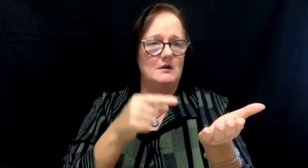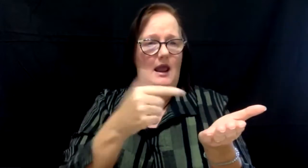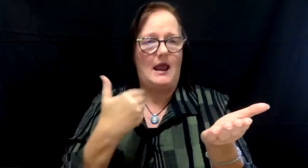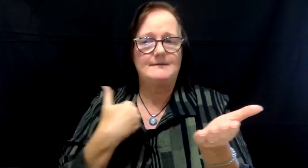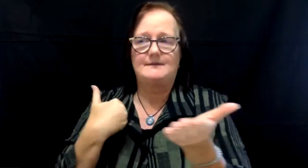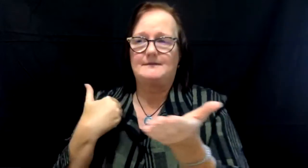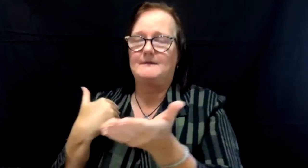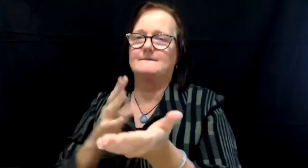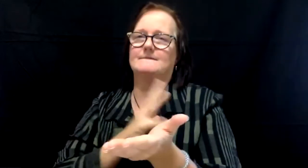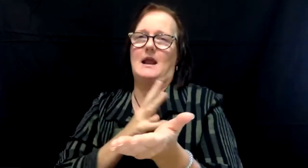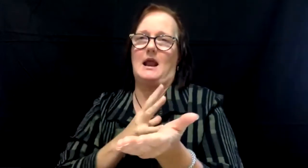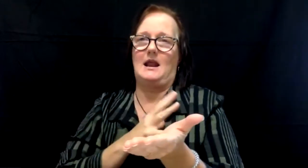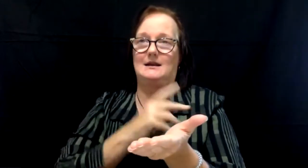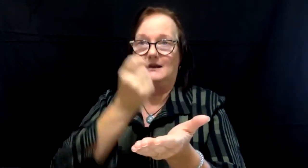With plenty of services in place, Deaf children have adequate support.